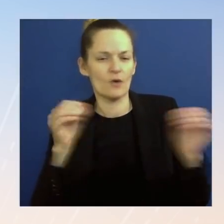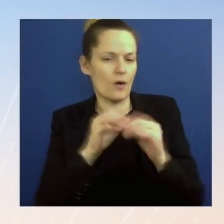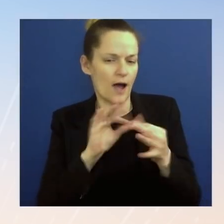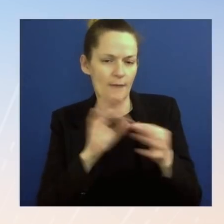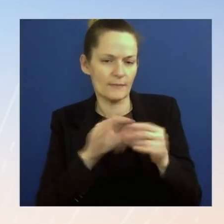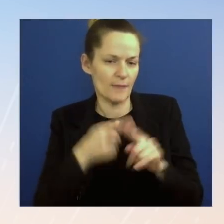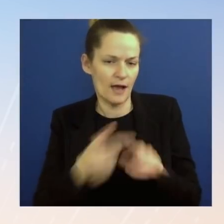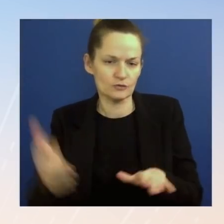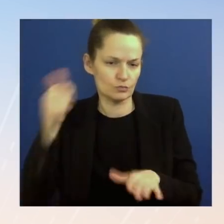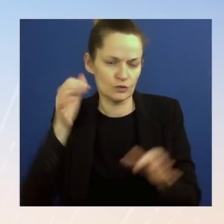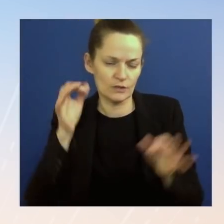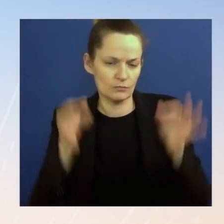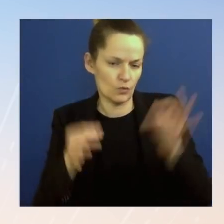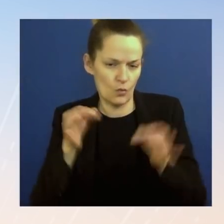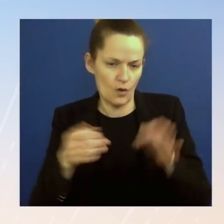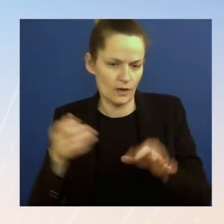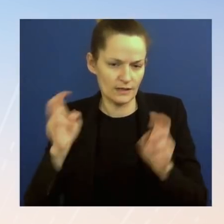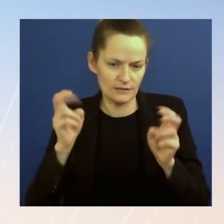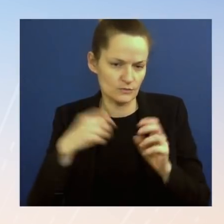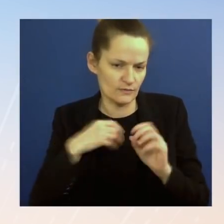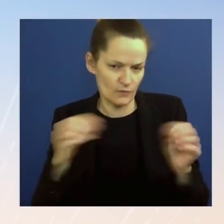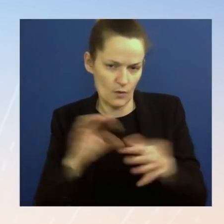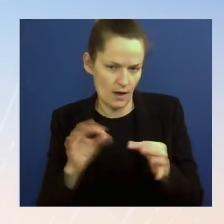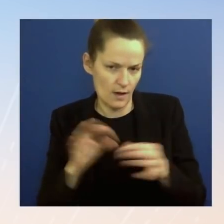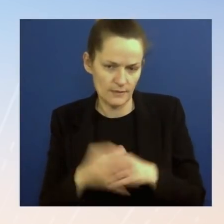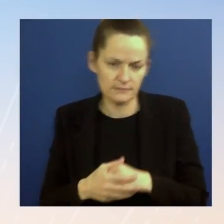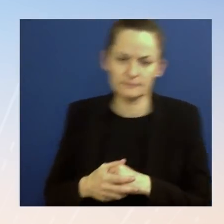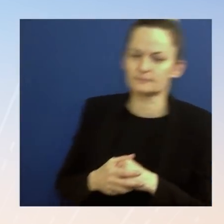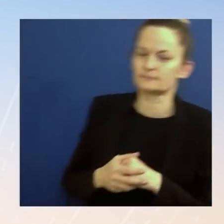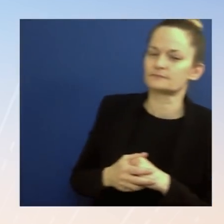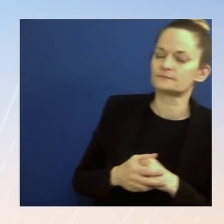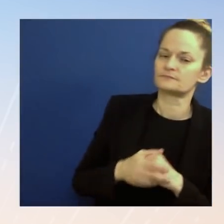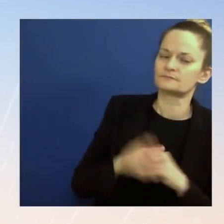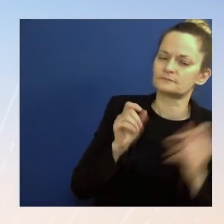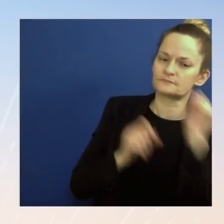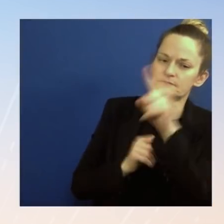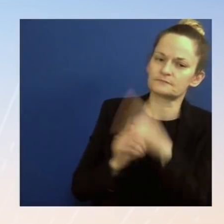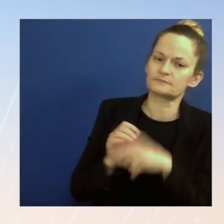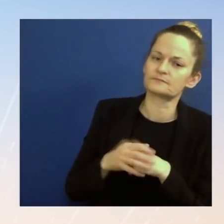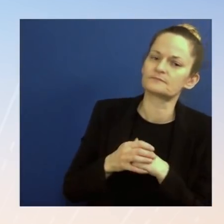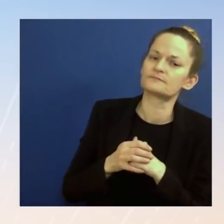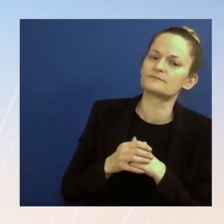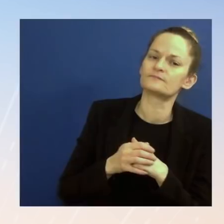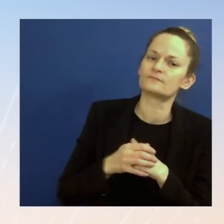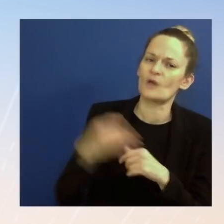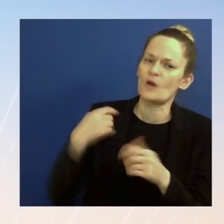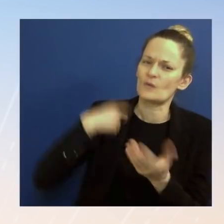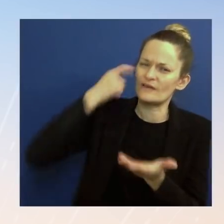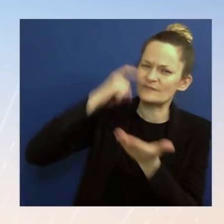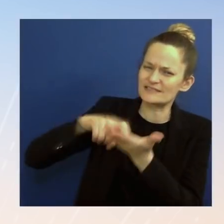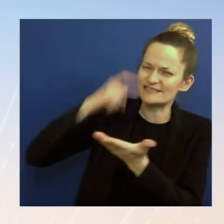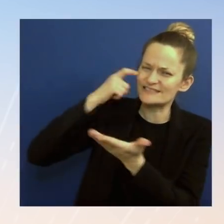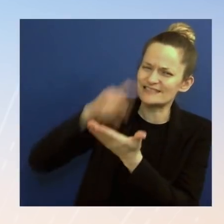has landed by boat in the Florida Keys. Given the surge we saw last year in Del Rio of Haitian migration,